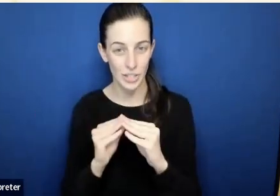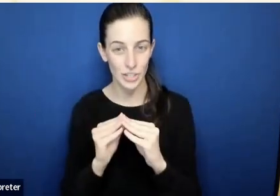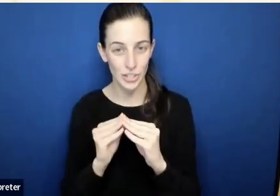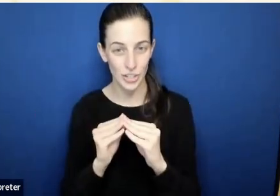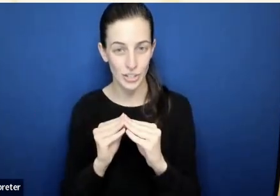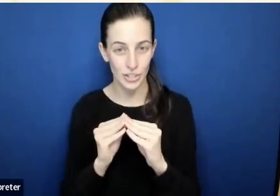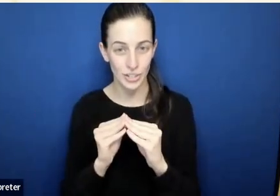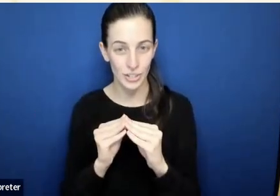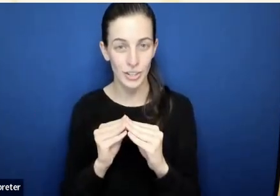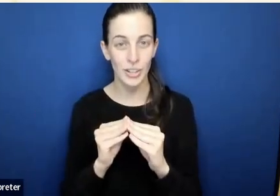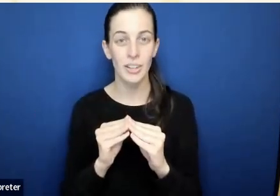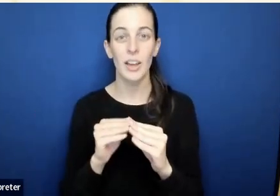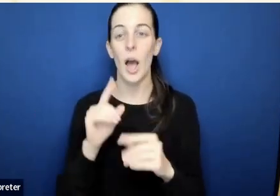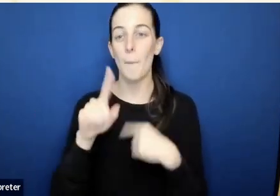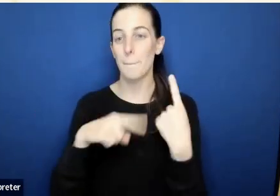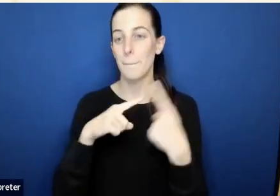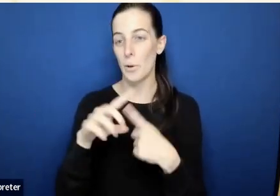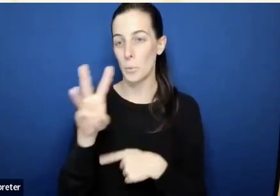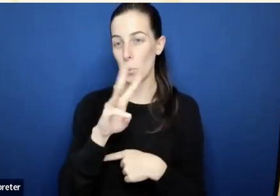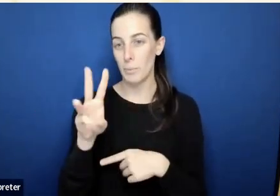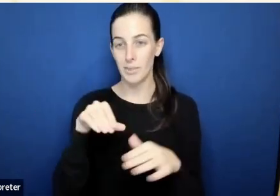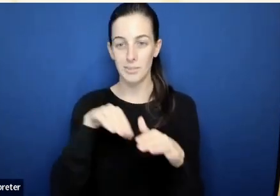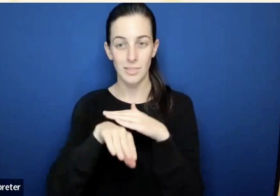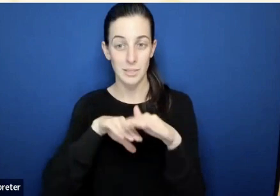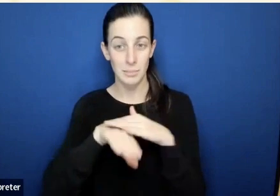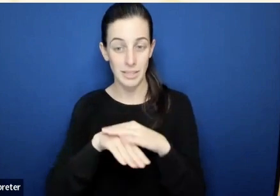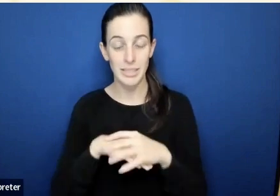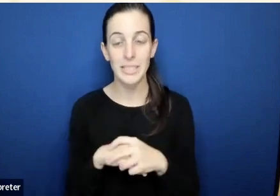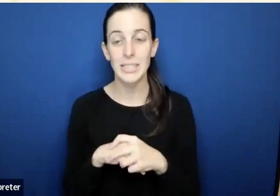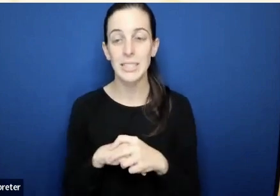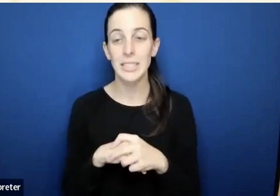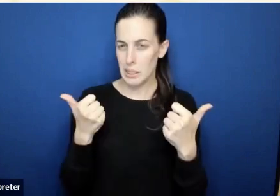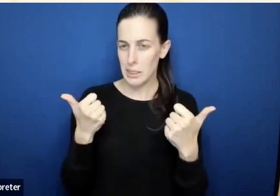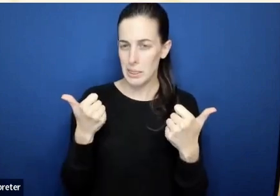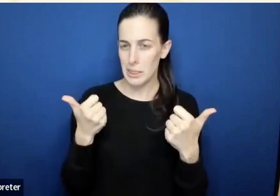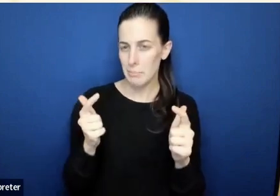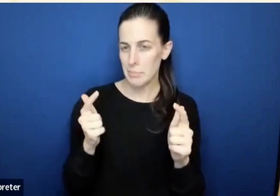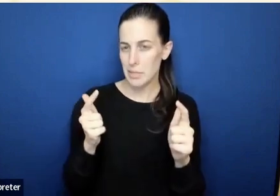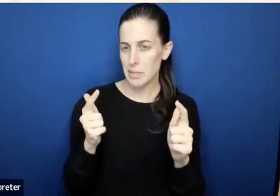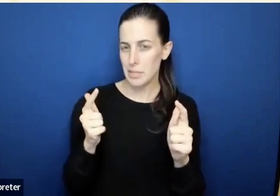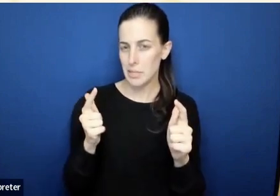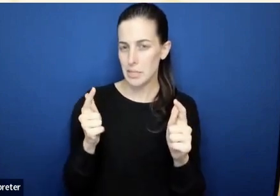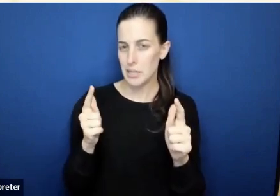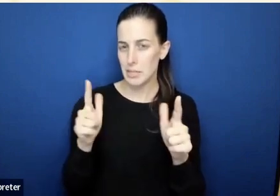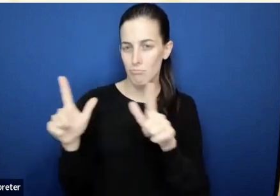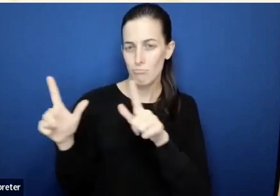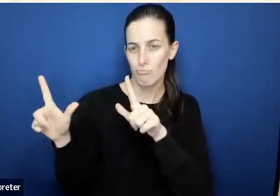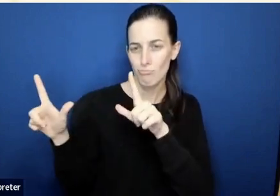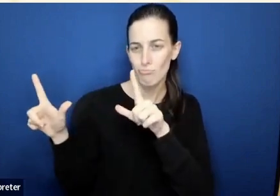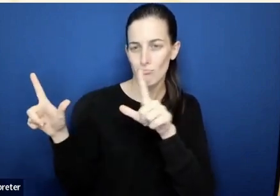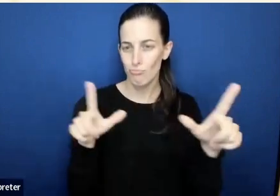on Web Accessibility with Rashmi Katakwar. Rashmi is a passionate accessibility enthusiast,